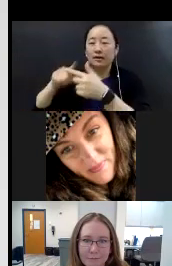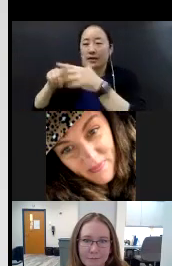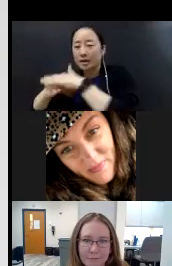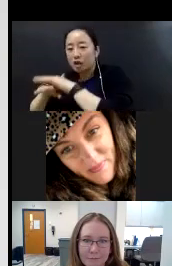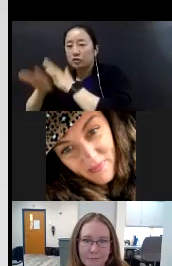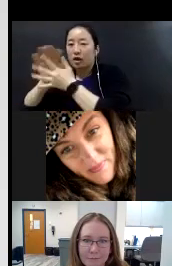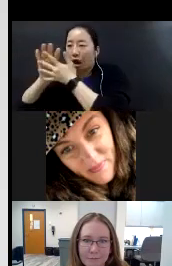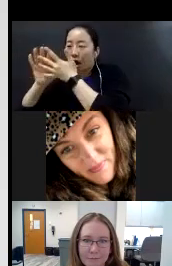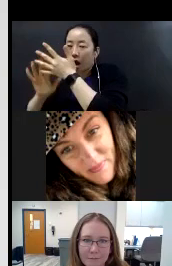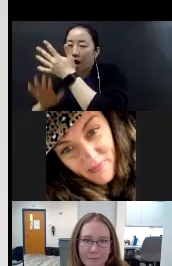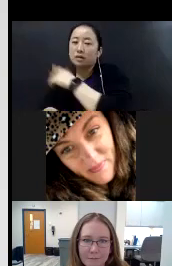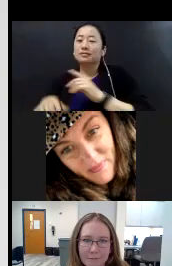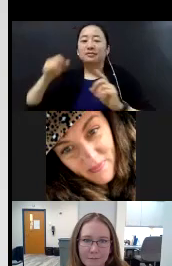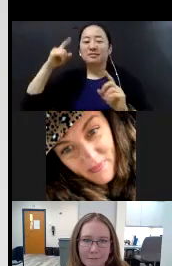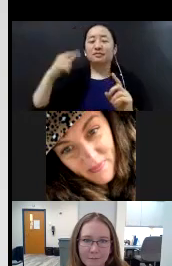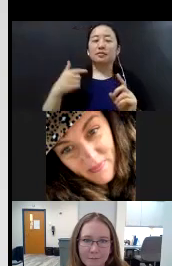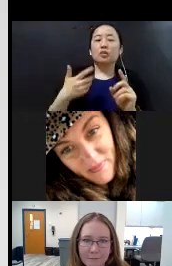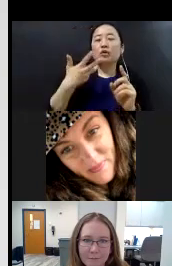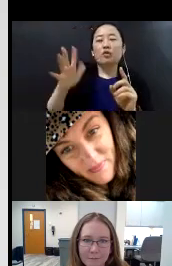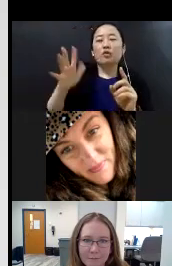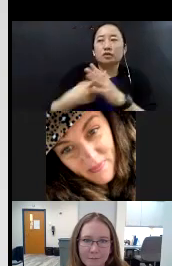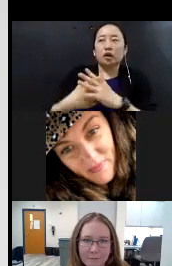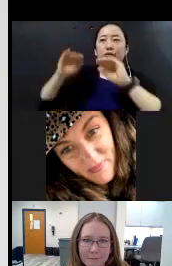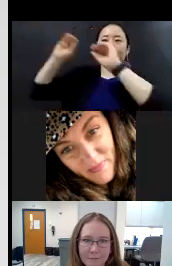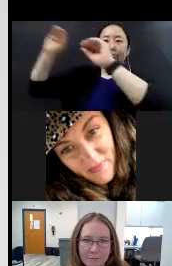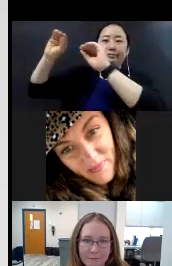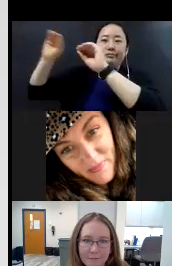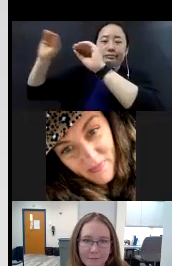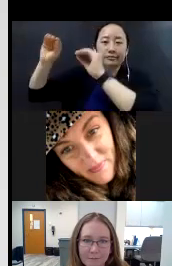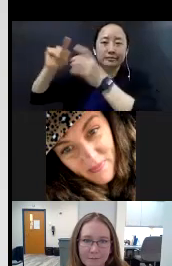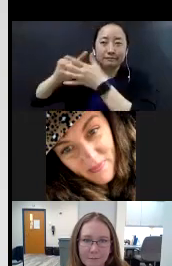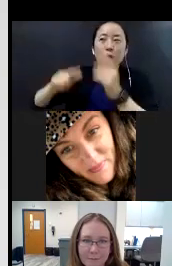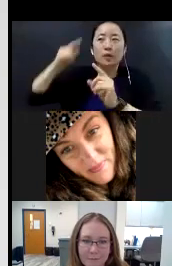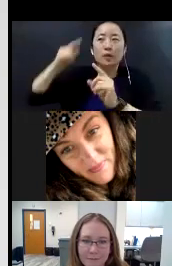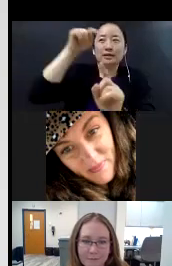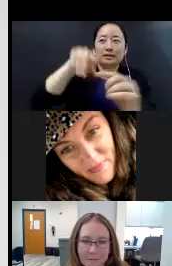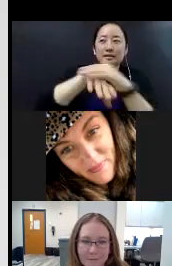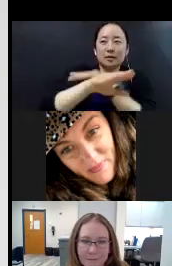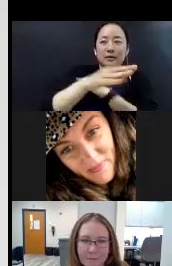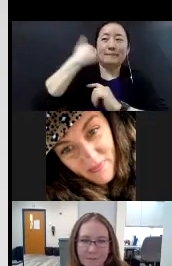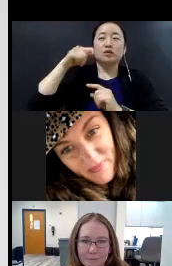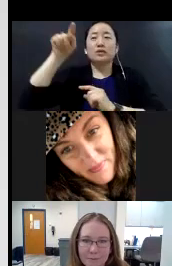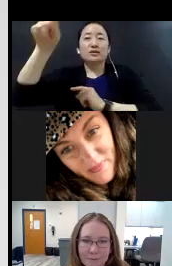WE HAVE ALREADY PROVIDED THE EDUCATION WHY THIS BATHROOM MIGHT BE THE BEST FOR THE PATIENT'S LEVEL.